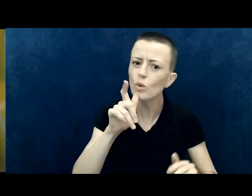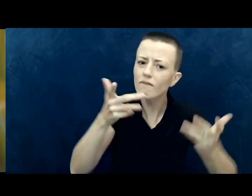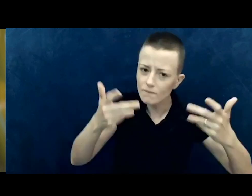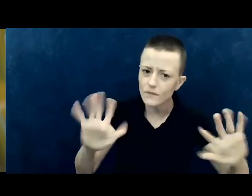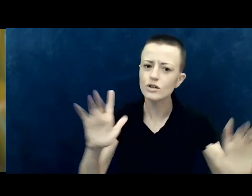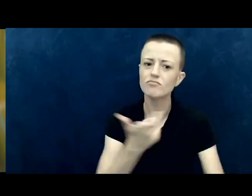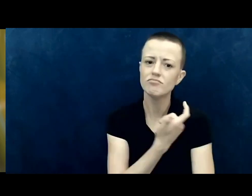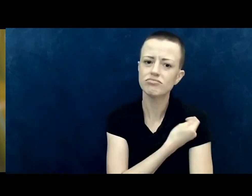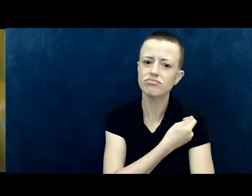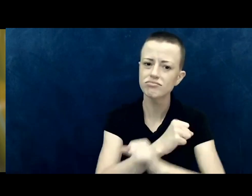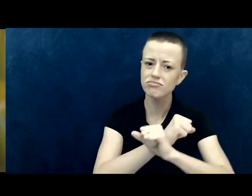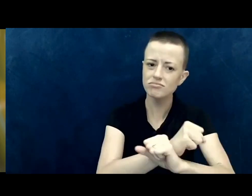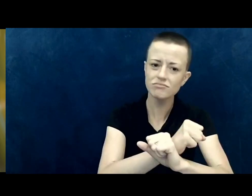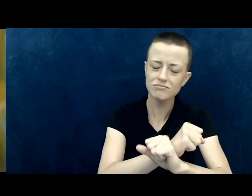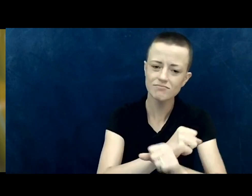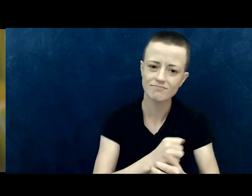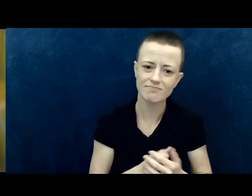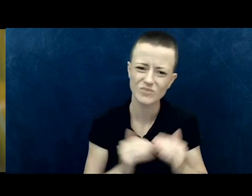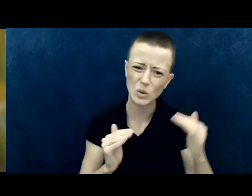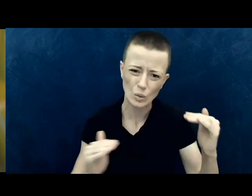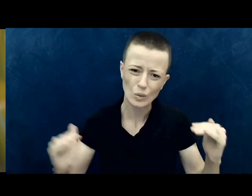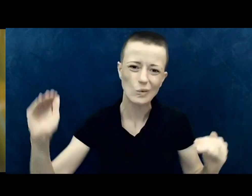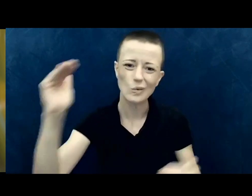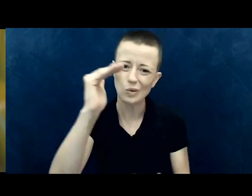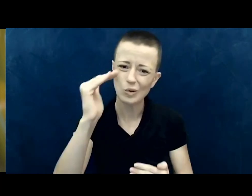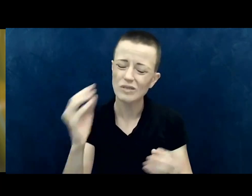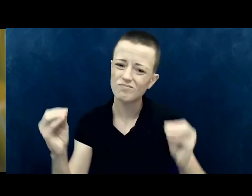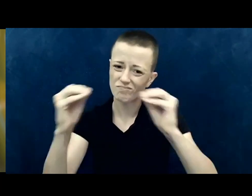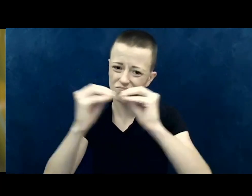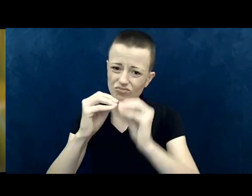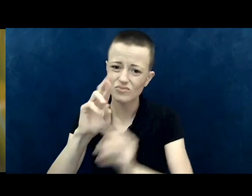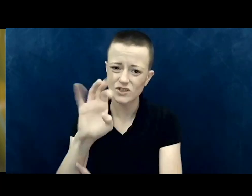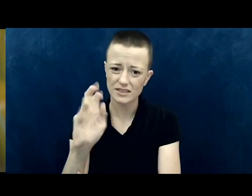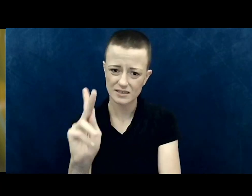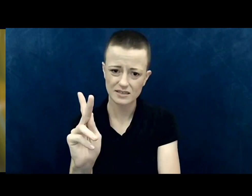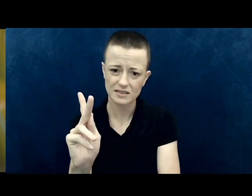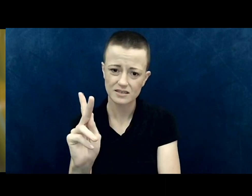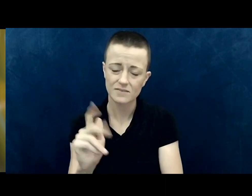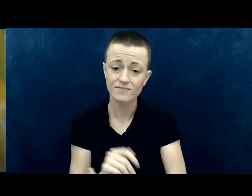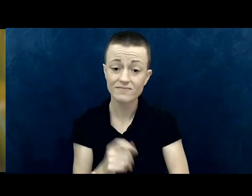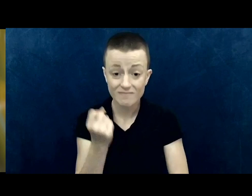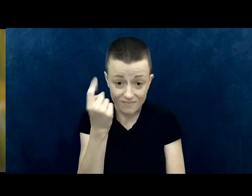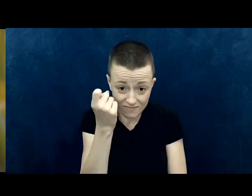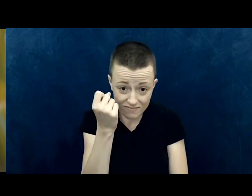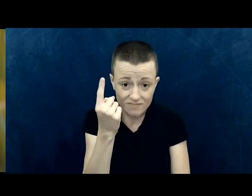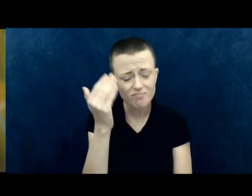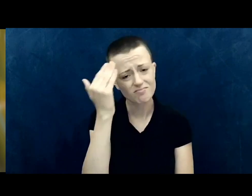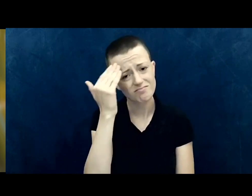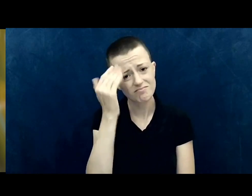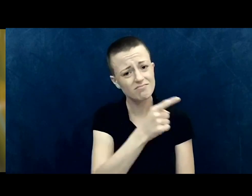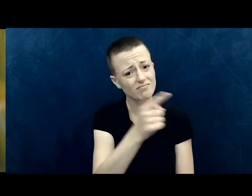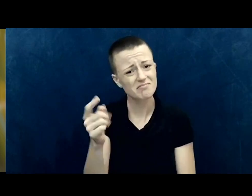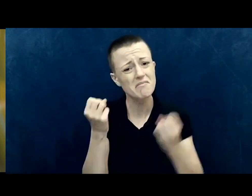because there are some fears that the development and study of this vaccine was rushed, which is absolutely not true.